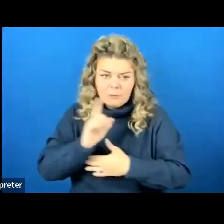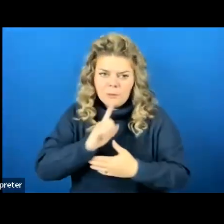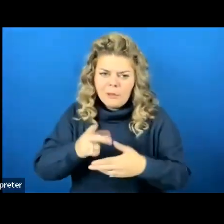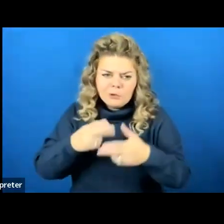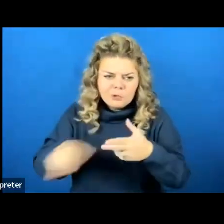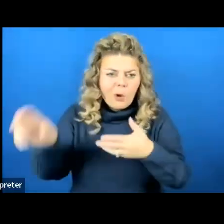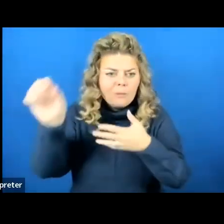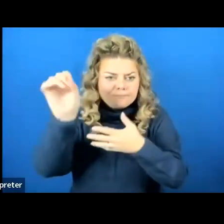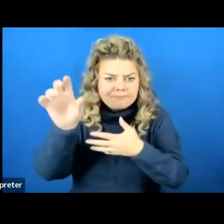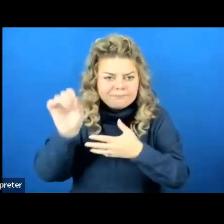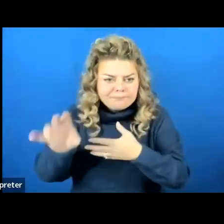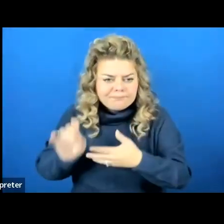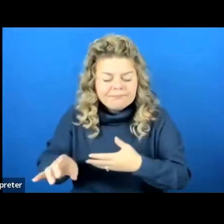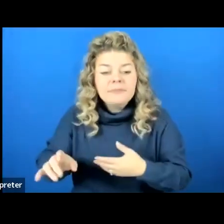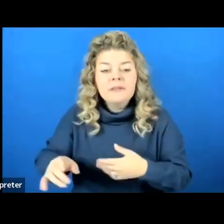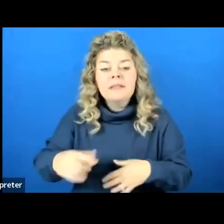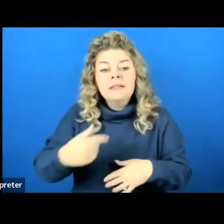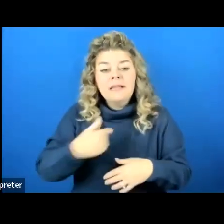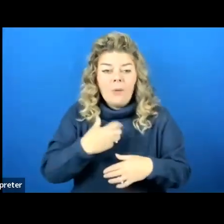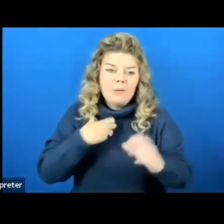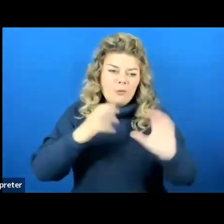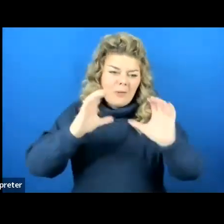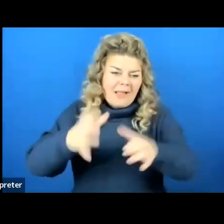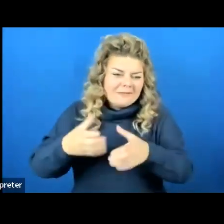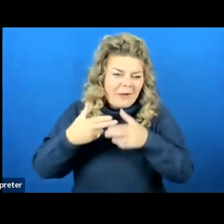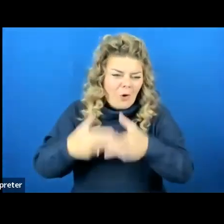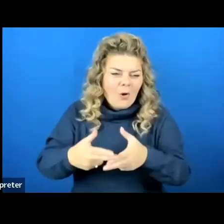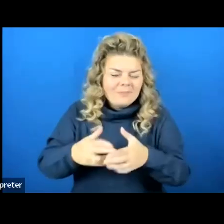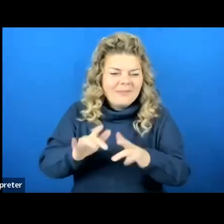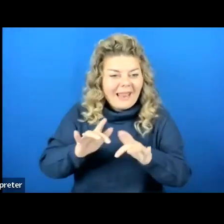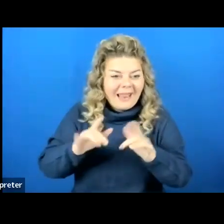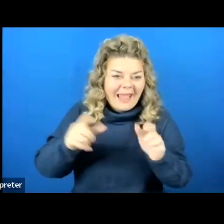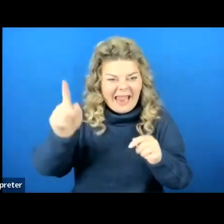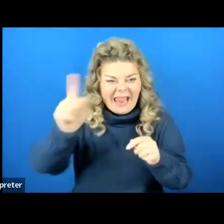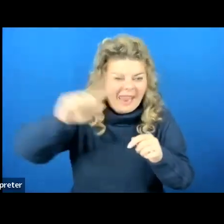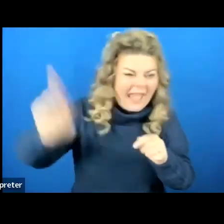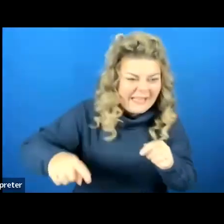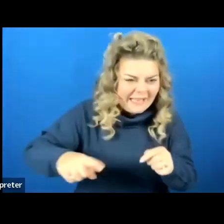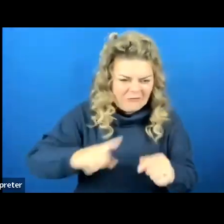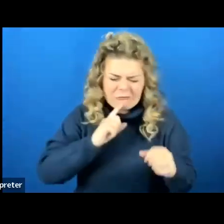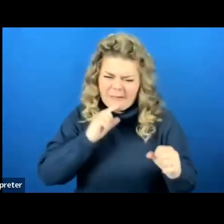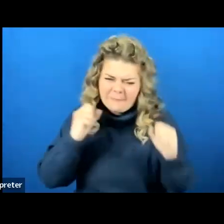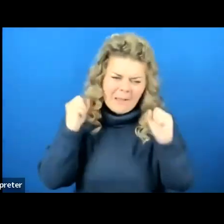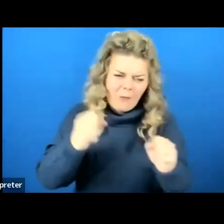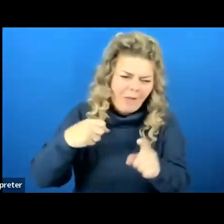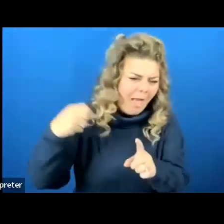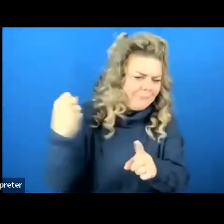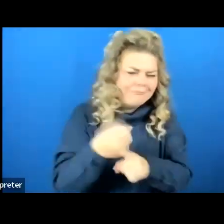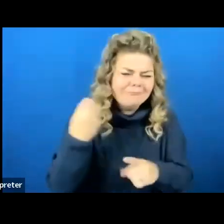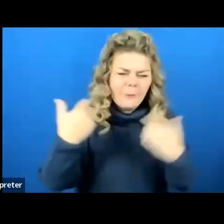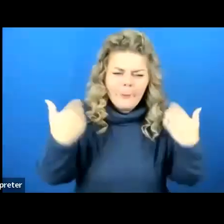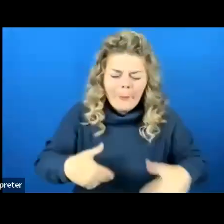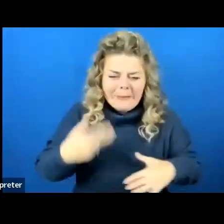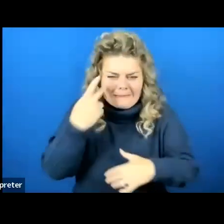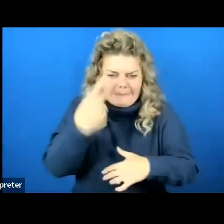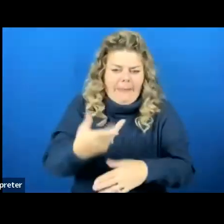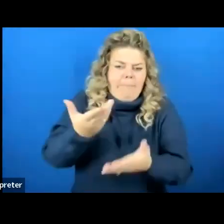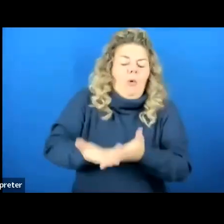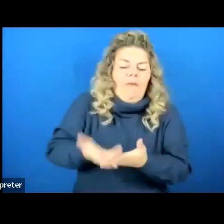I would class classify them as lightning talks. They're so powerful and impactful for sharing the work that we're doing in our units.